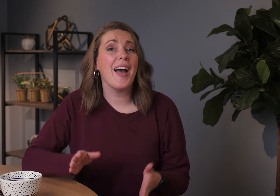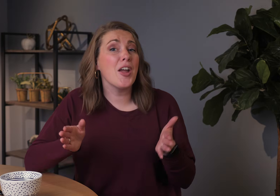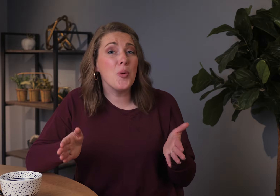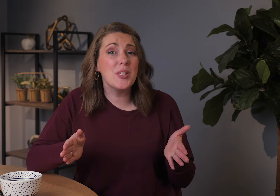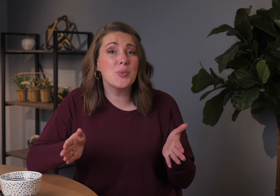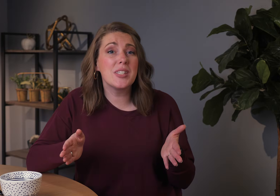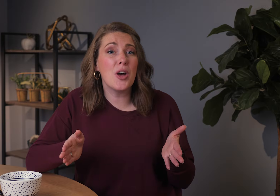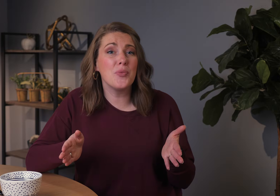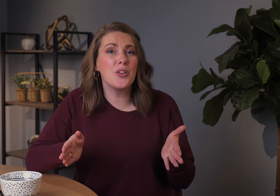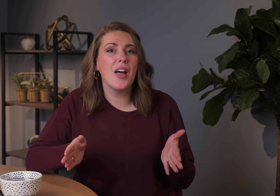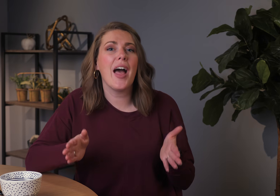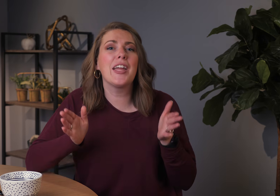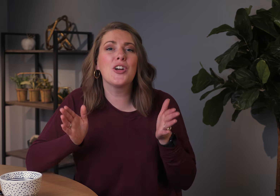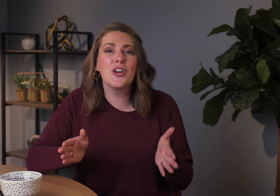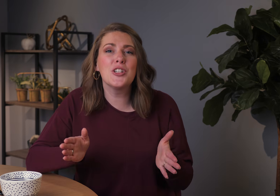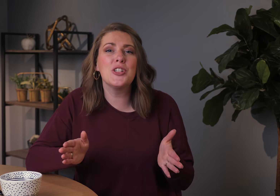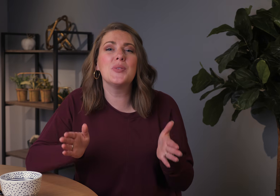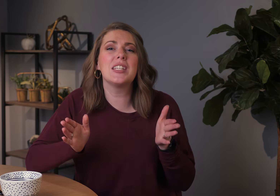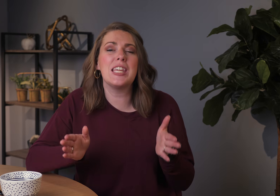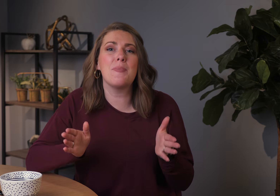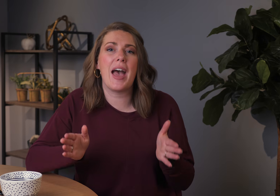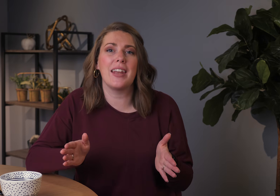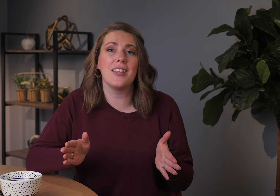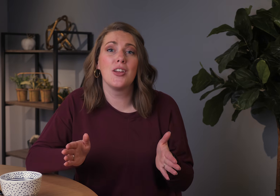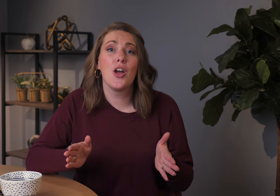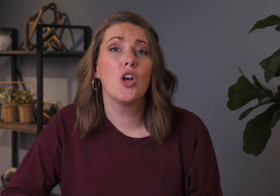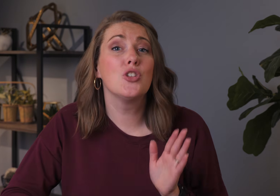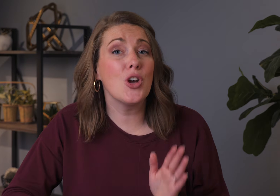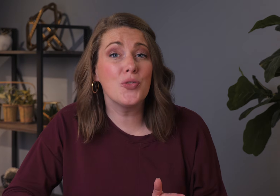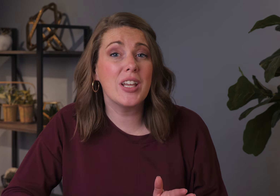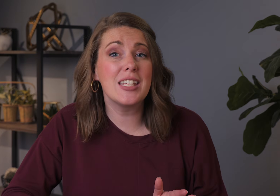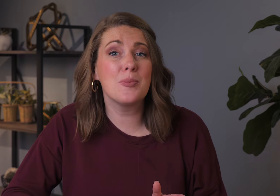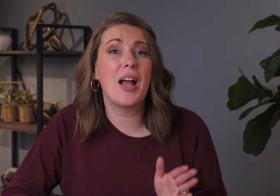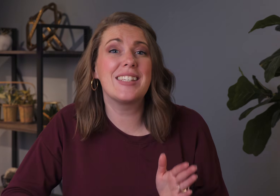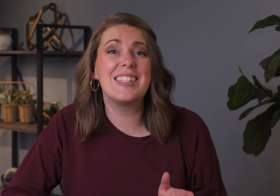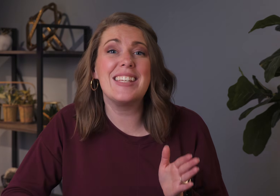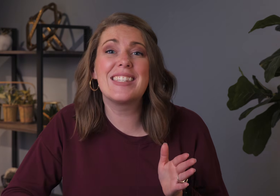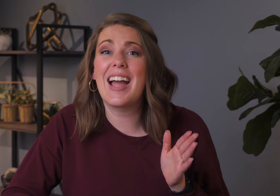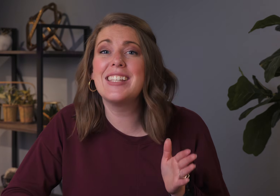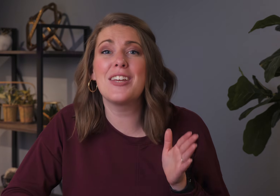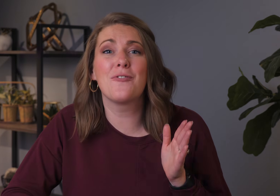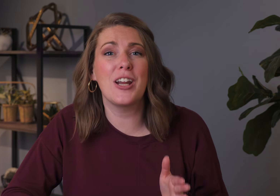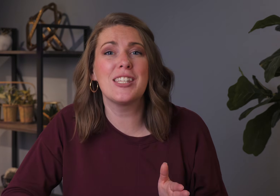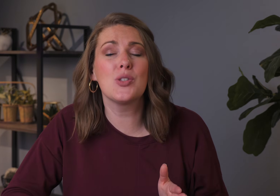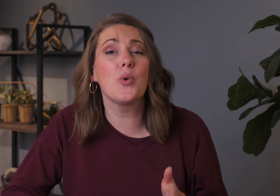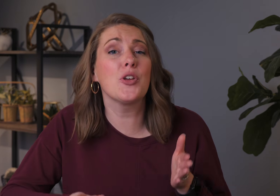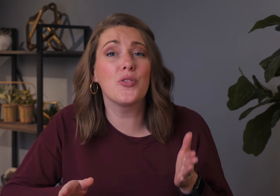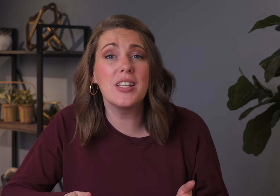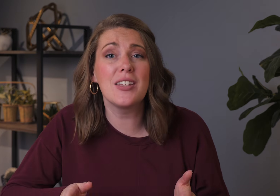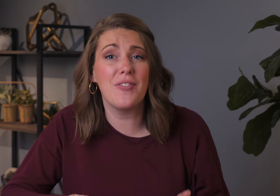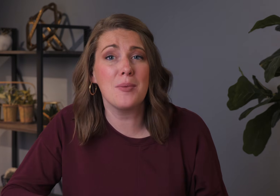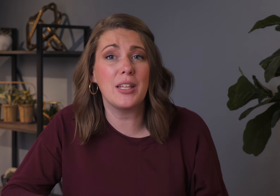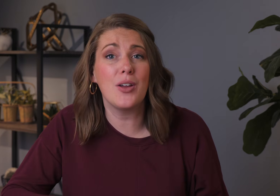I hope this was helpful. I encourage you to keep at it. Don't forget to practice these signs and phrases with your friends and family